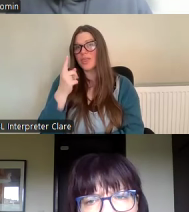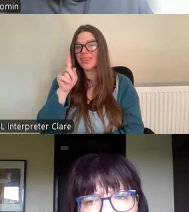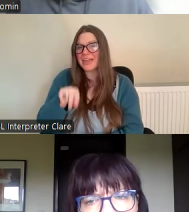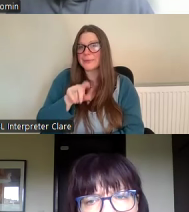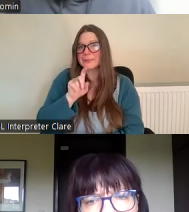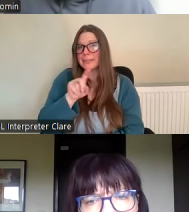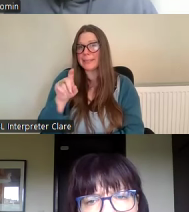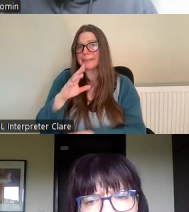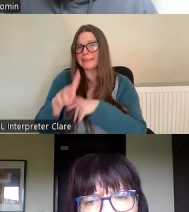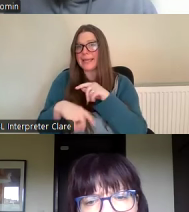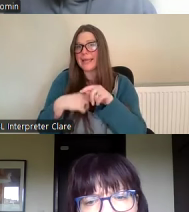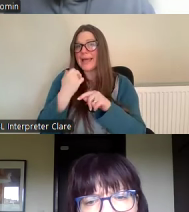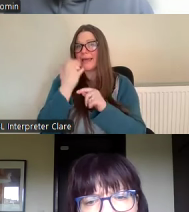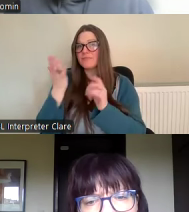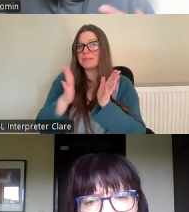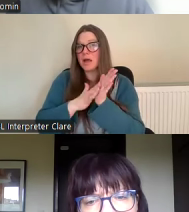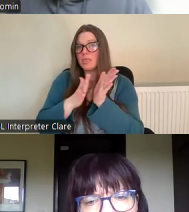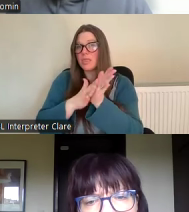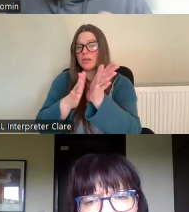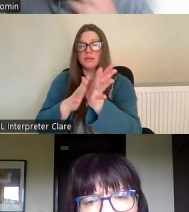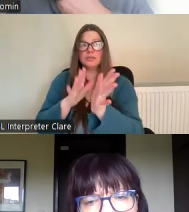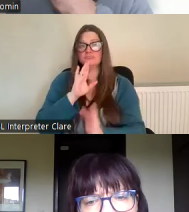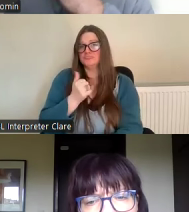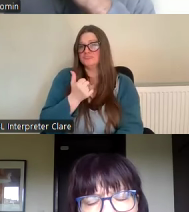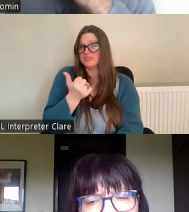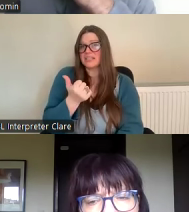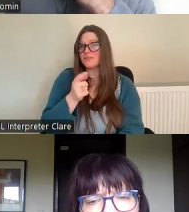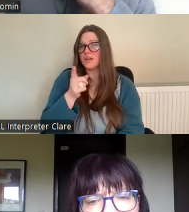those 500 to 1,000 clicks a month, it's not going to impact the way your campaigns is going to be run.